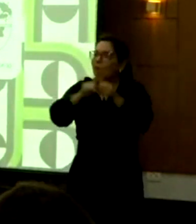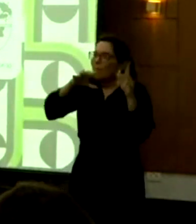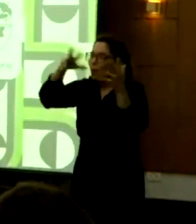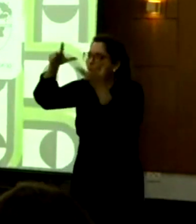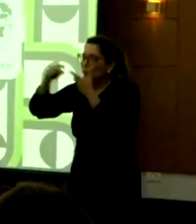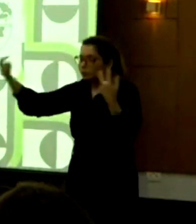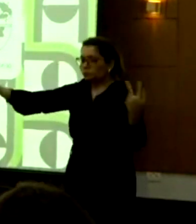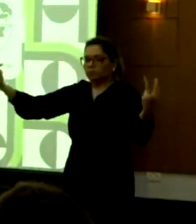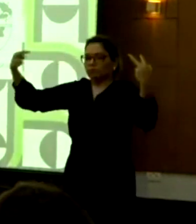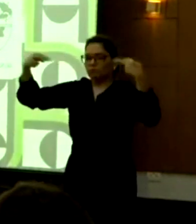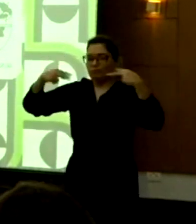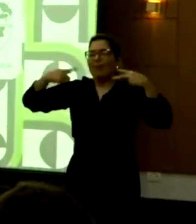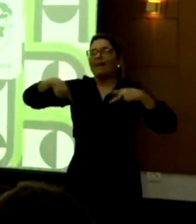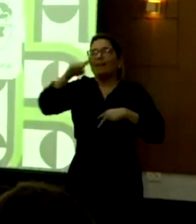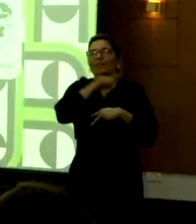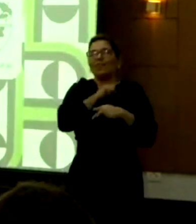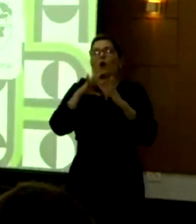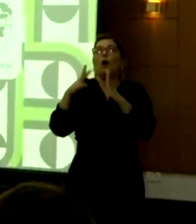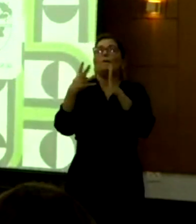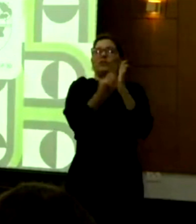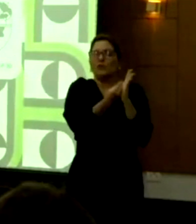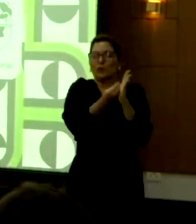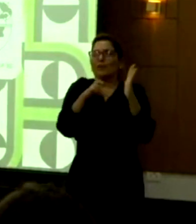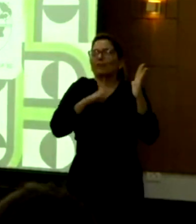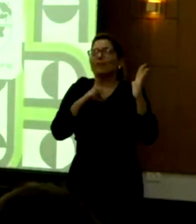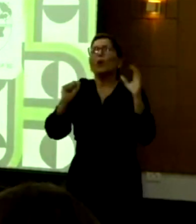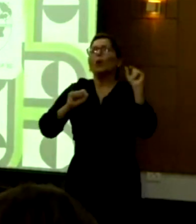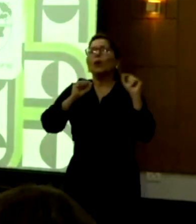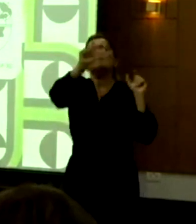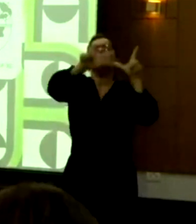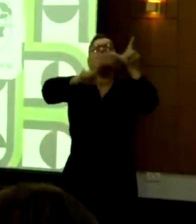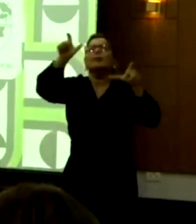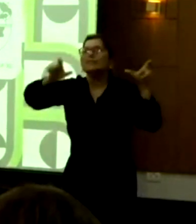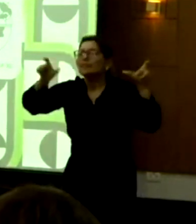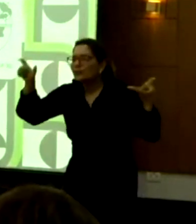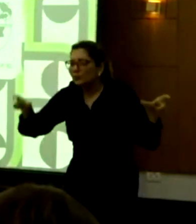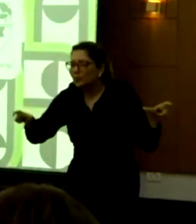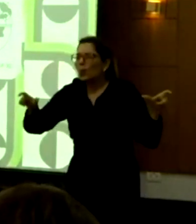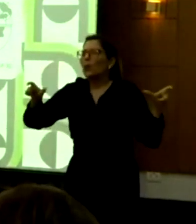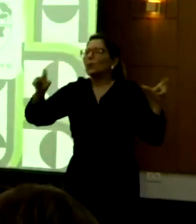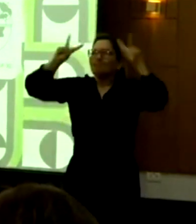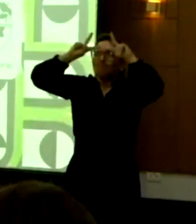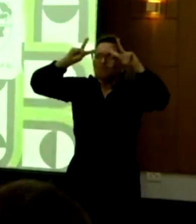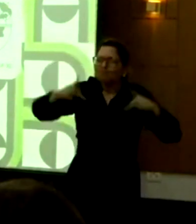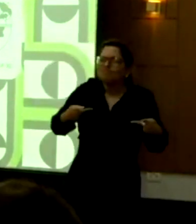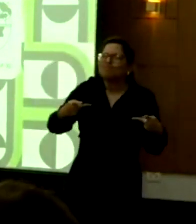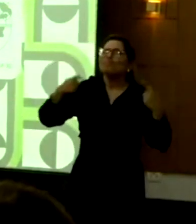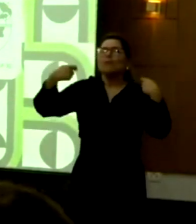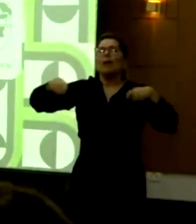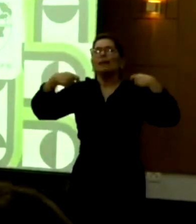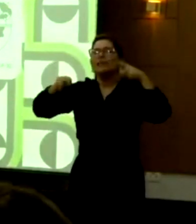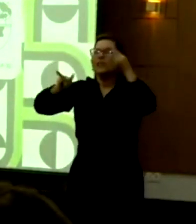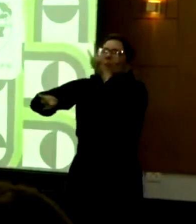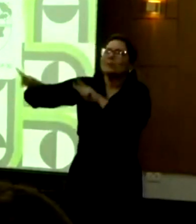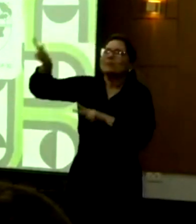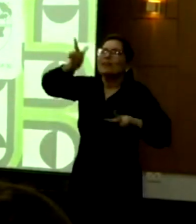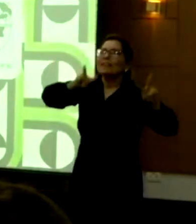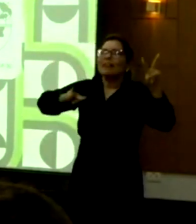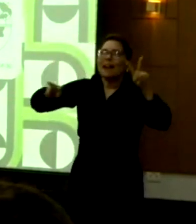we talk about an Amazon made by people by human beings who need to be observed within this sustainability criterion